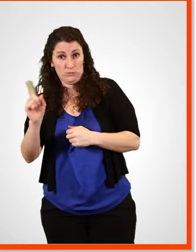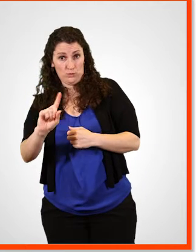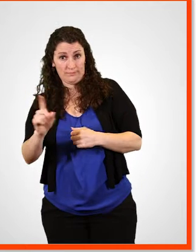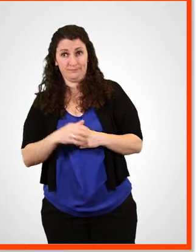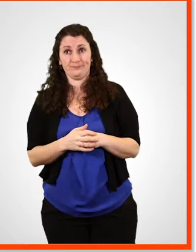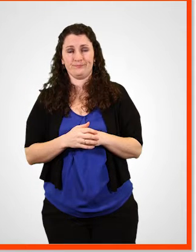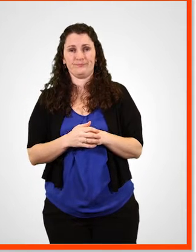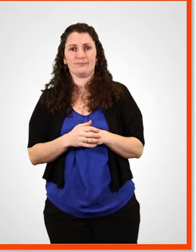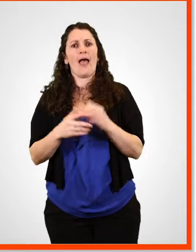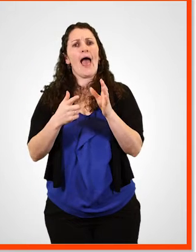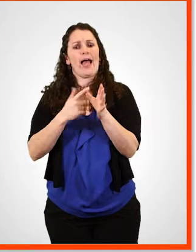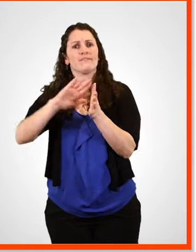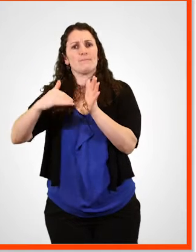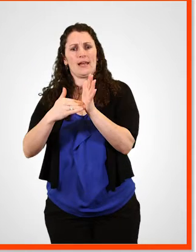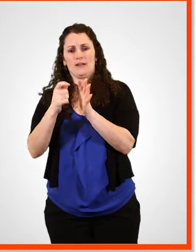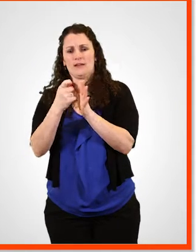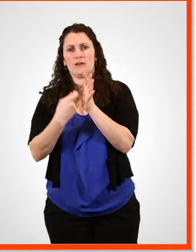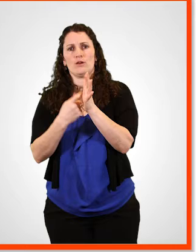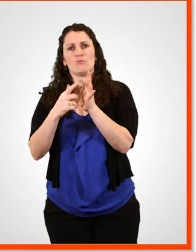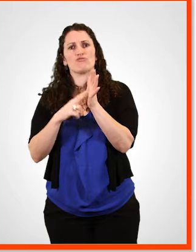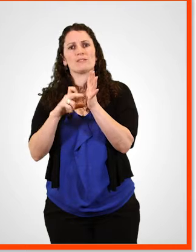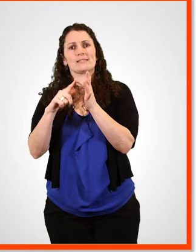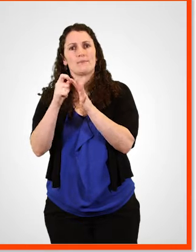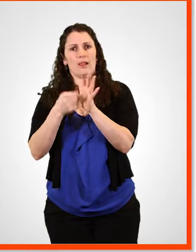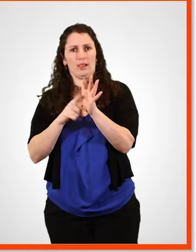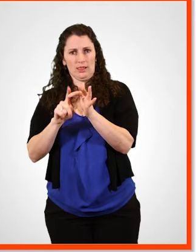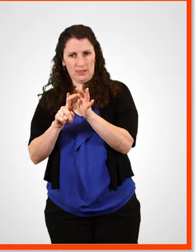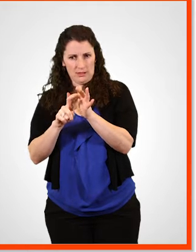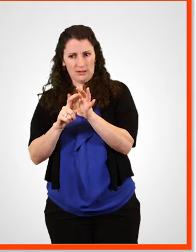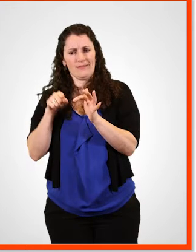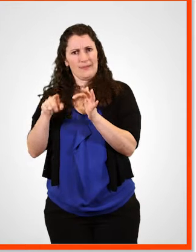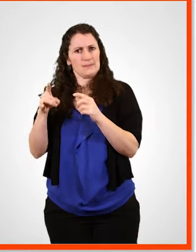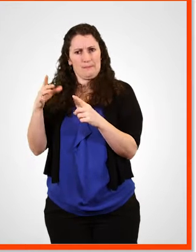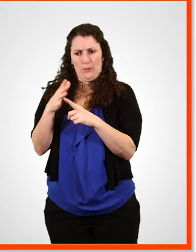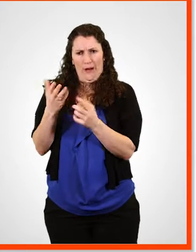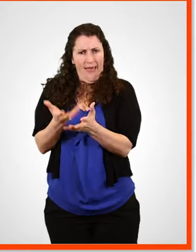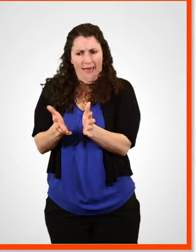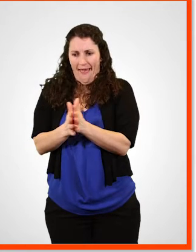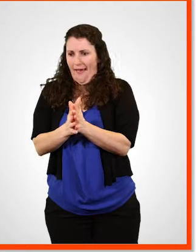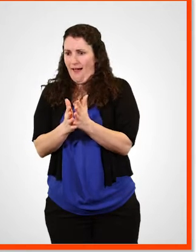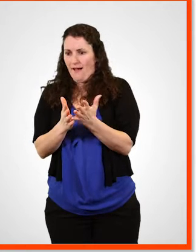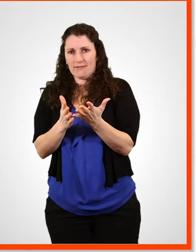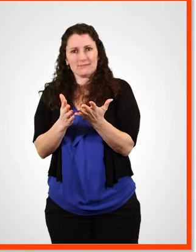umbrella is the alphabetic principle and this is really key in reading an alphabetic language such as English.